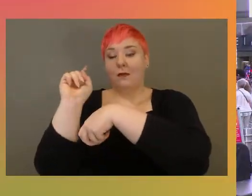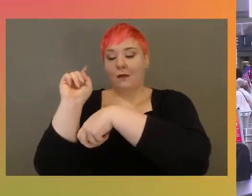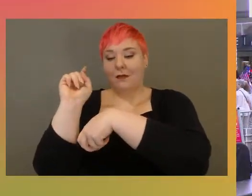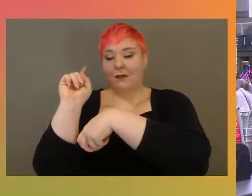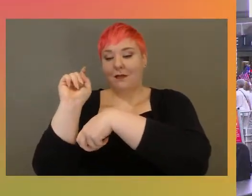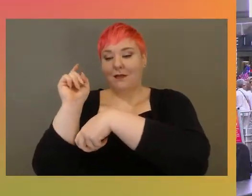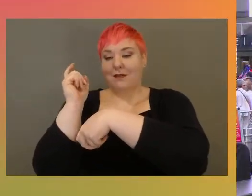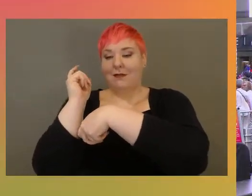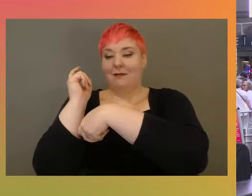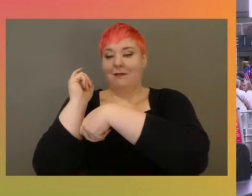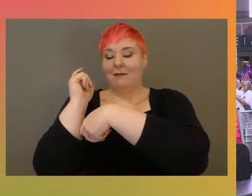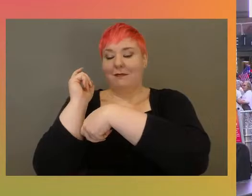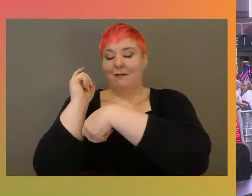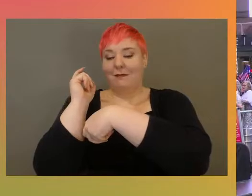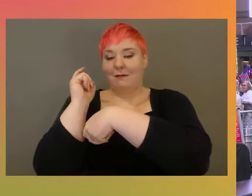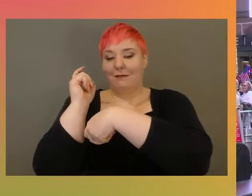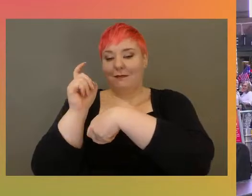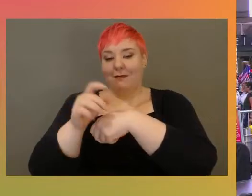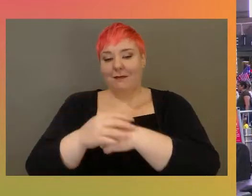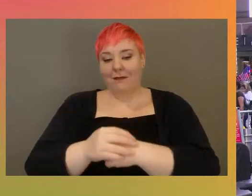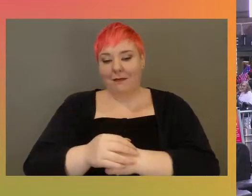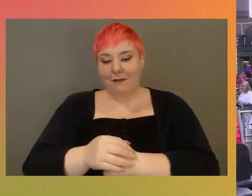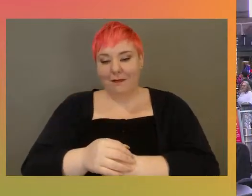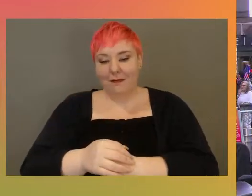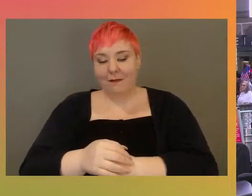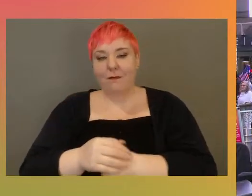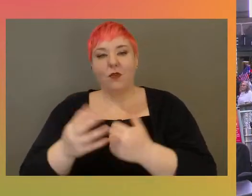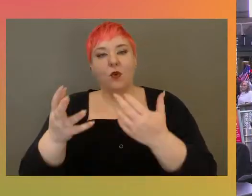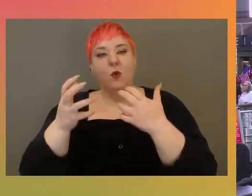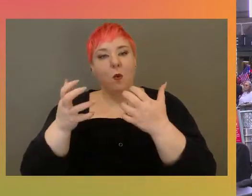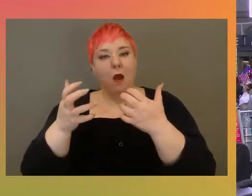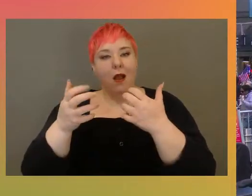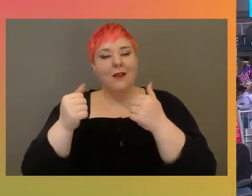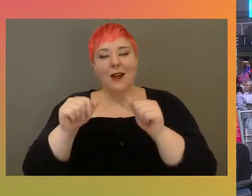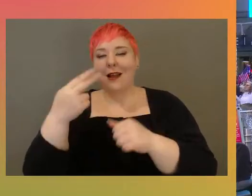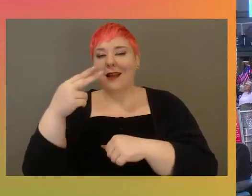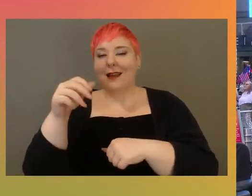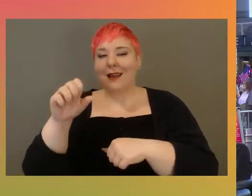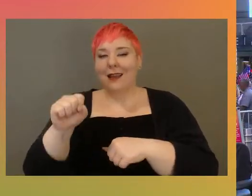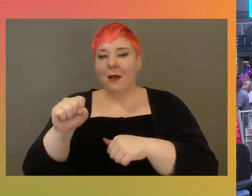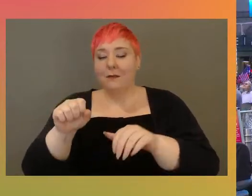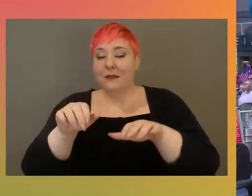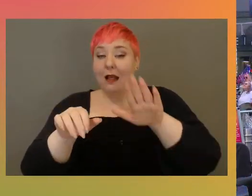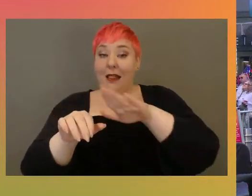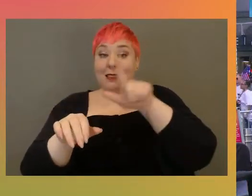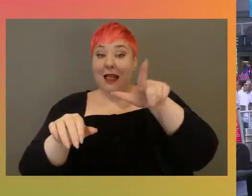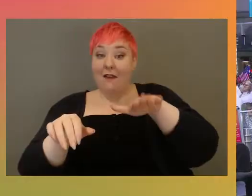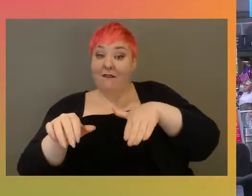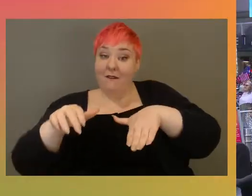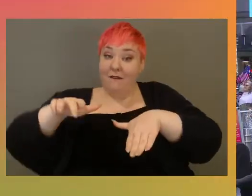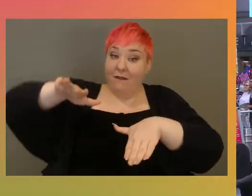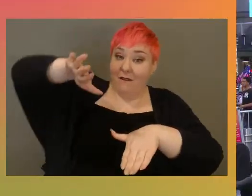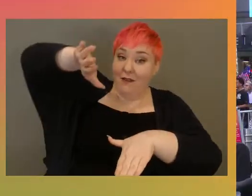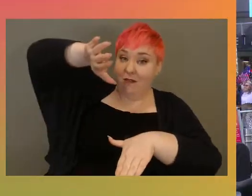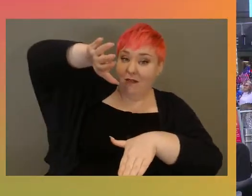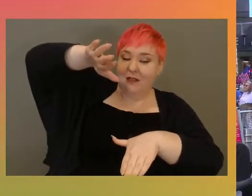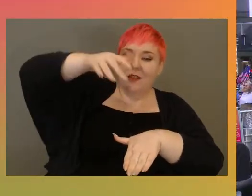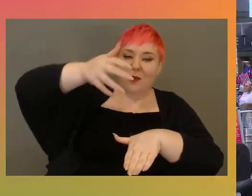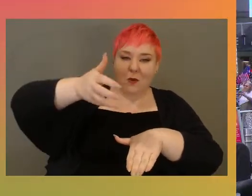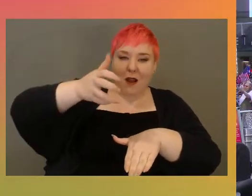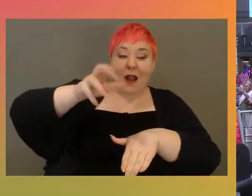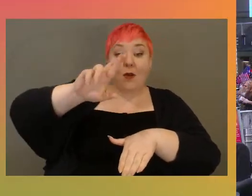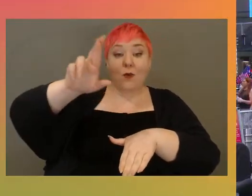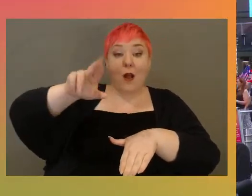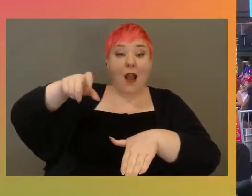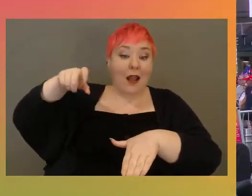BEND YOUR RIGHT KNEE, HEEL TO